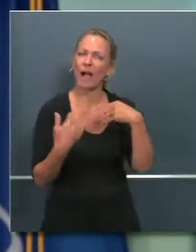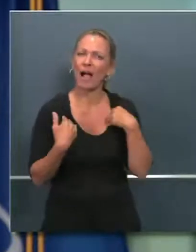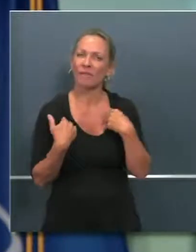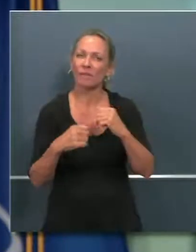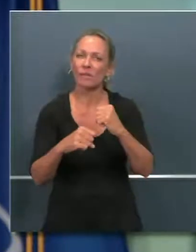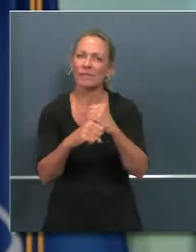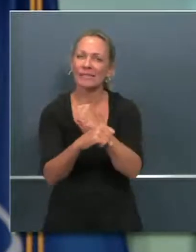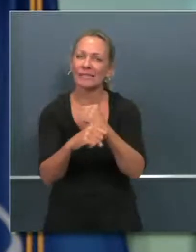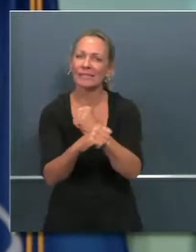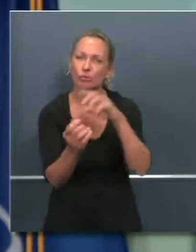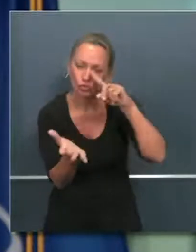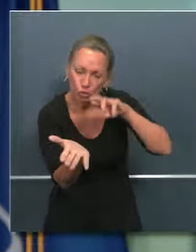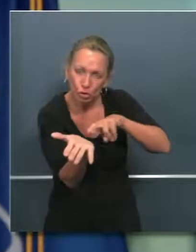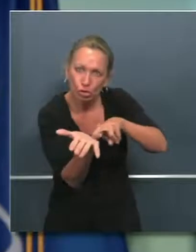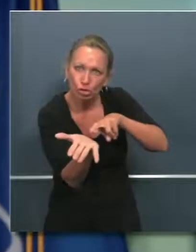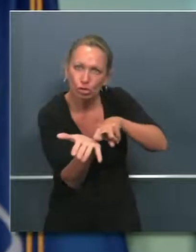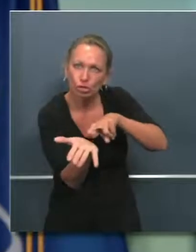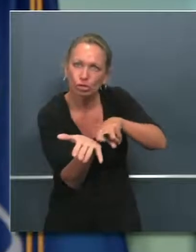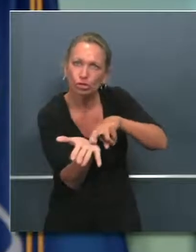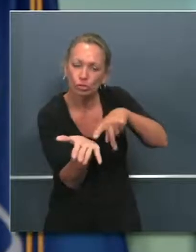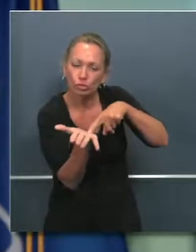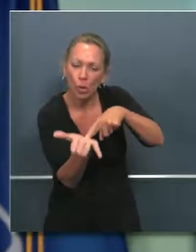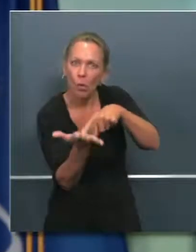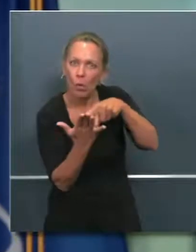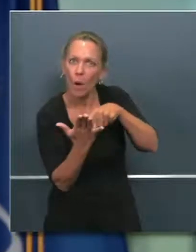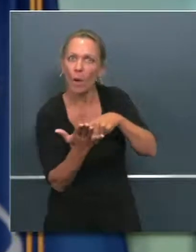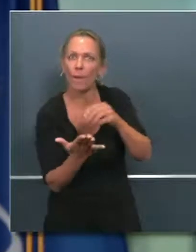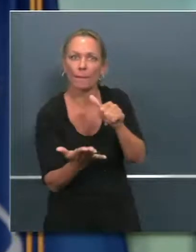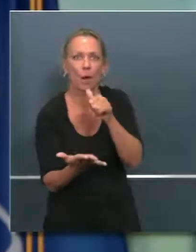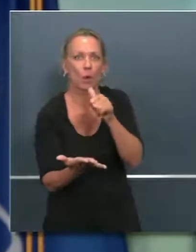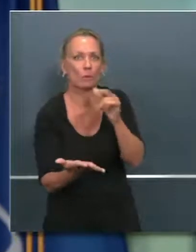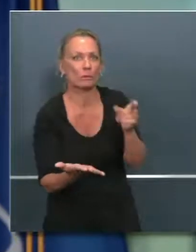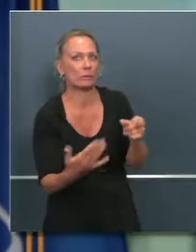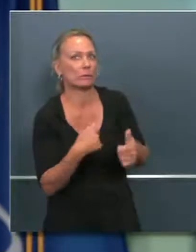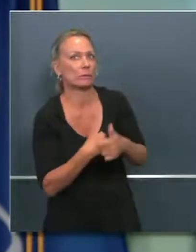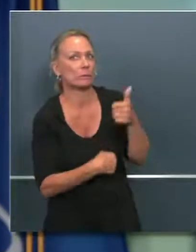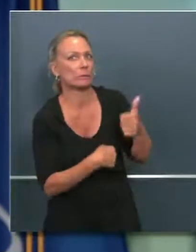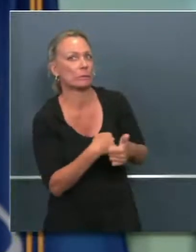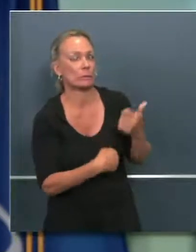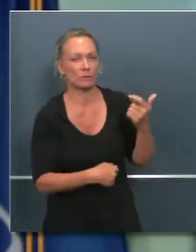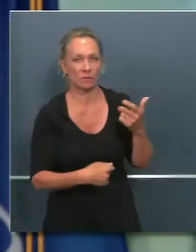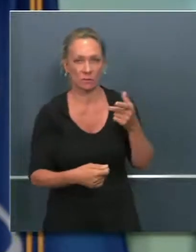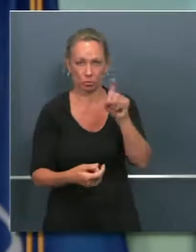people in these facilities are literally dying for my solution so what needs to happen to allow